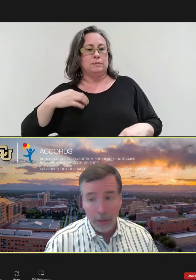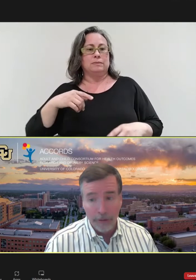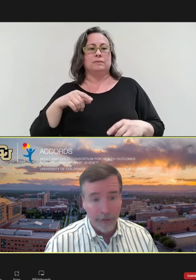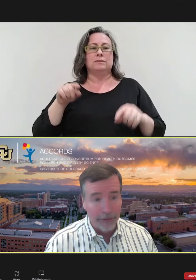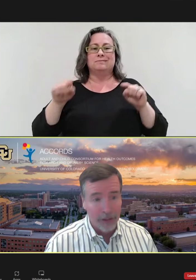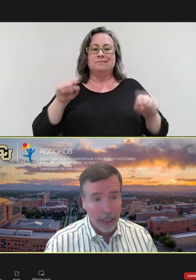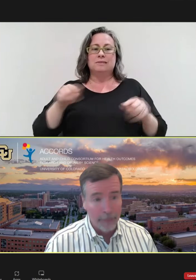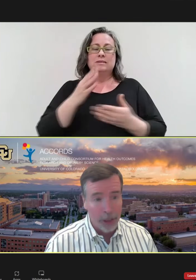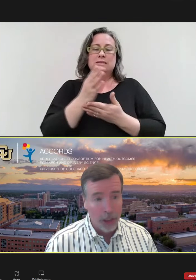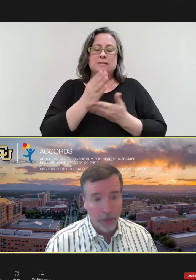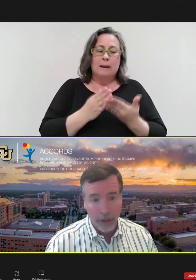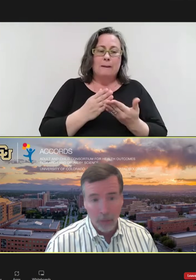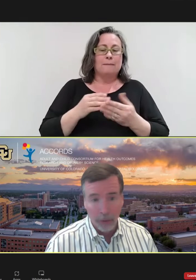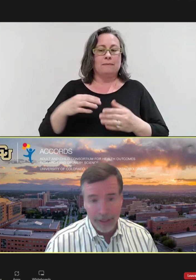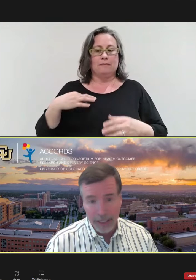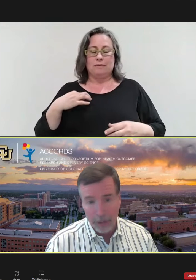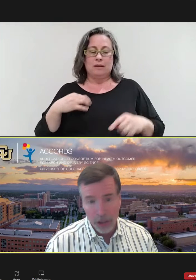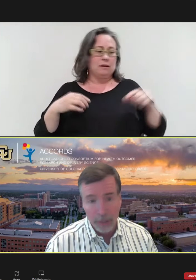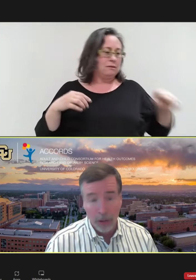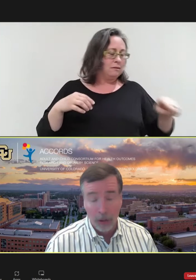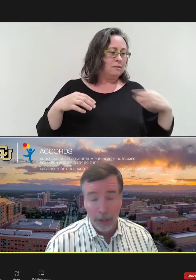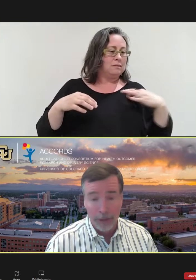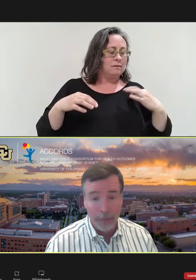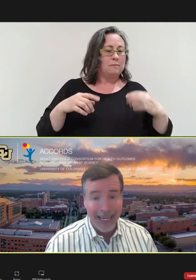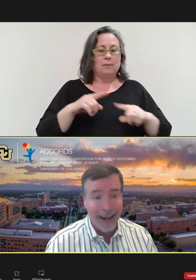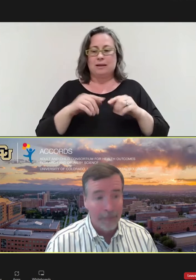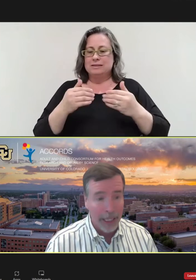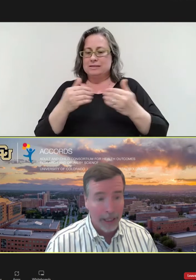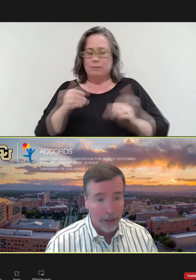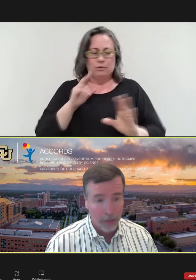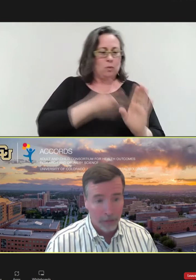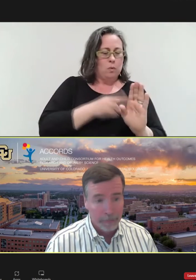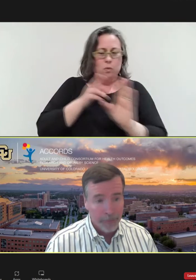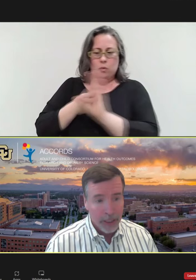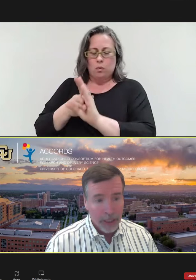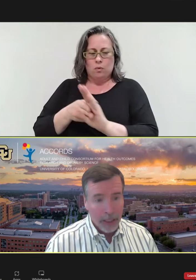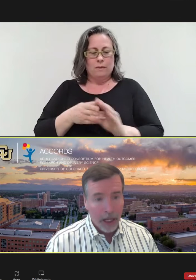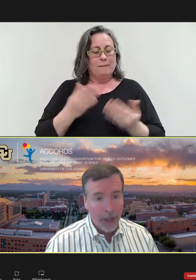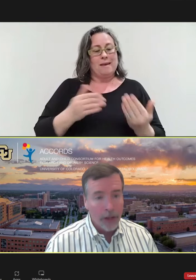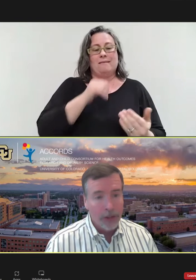for VFC, but children enrolled in separate CHIP programs may not be eligible. Also,